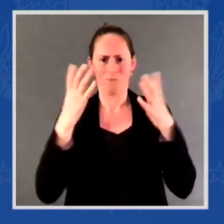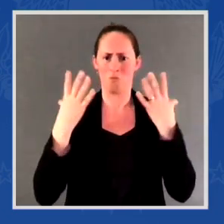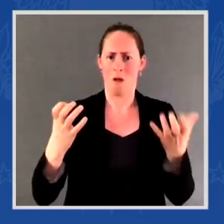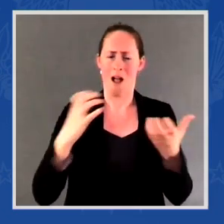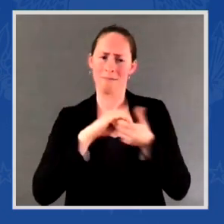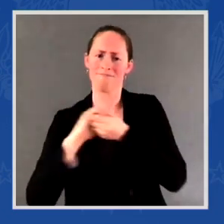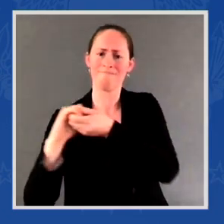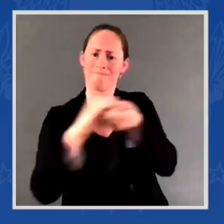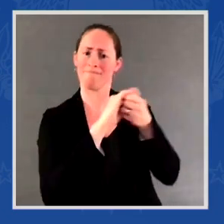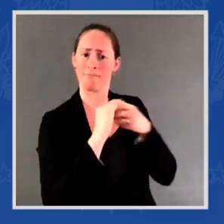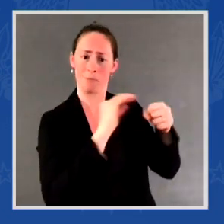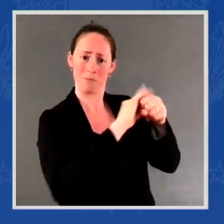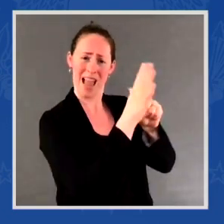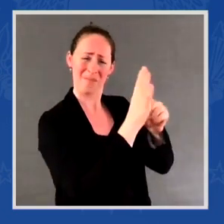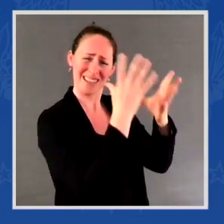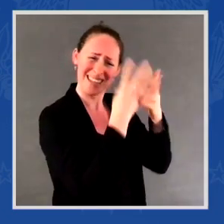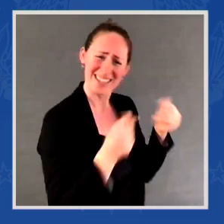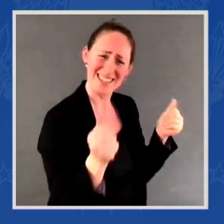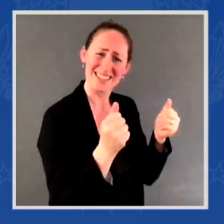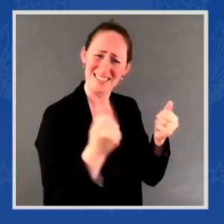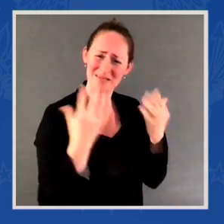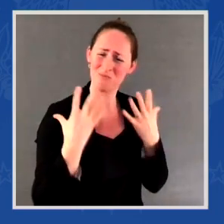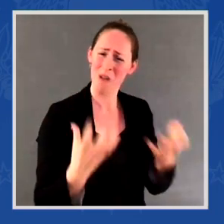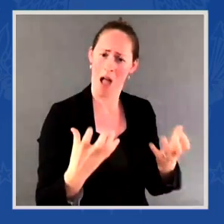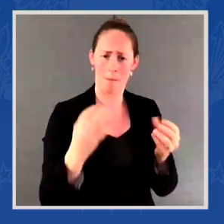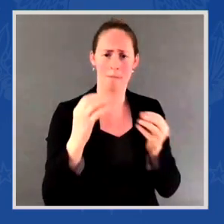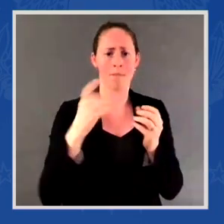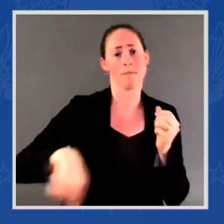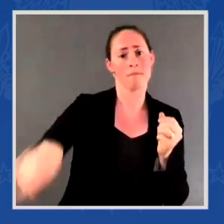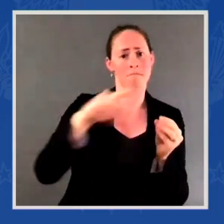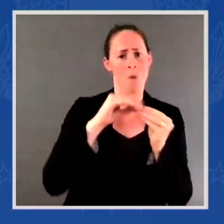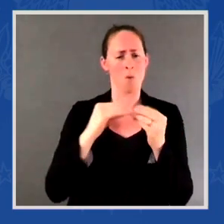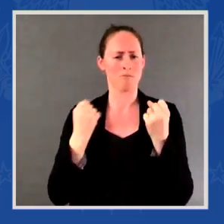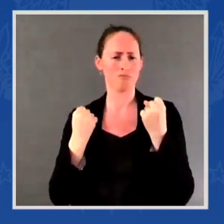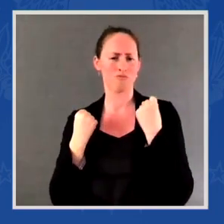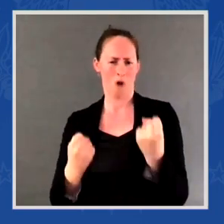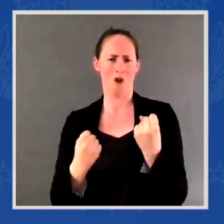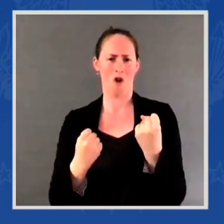And with President Biden's leadership, we have American rescue plan funds